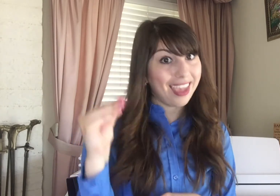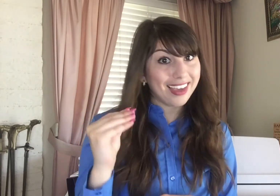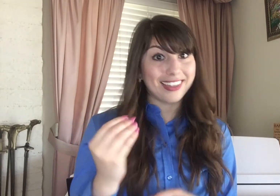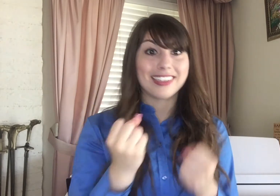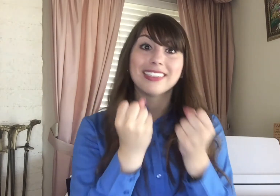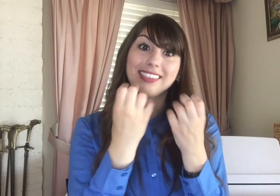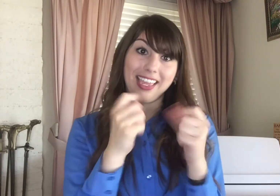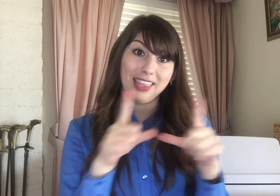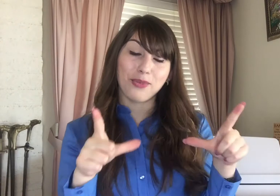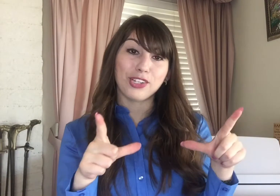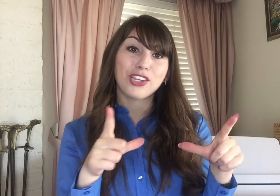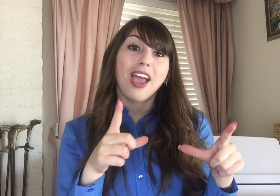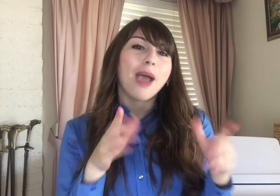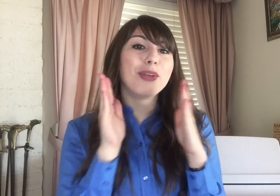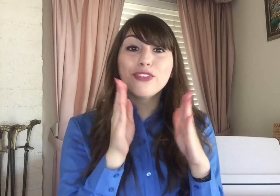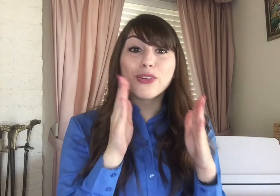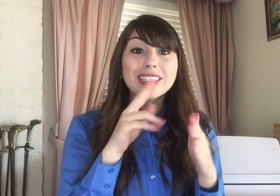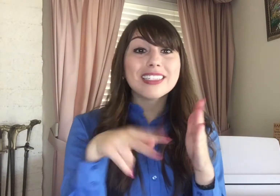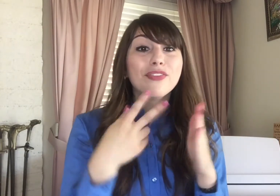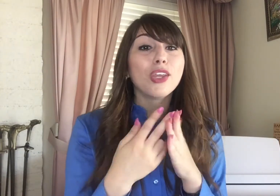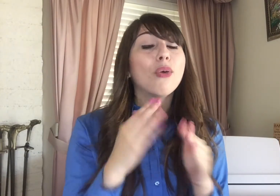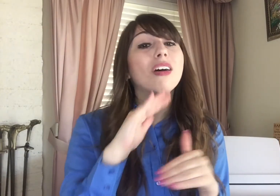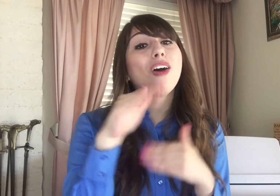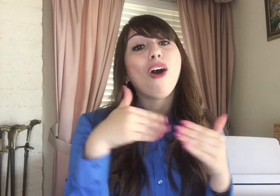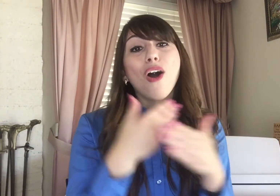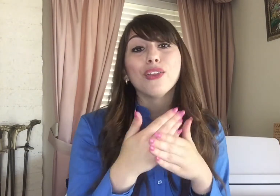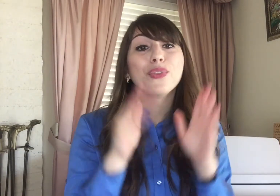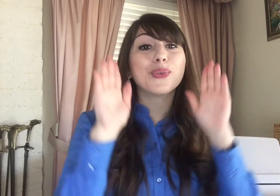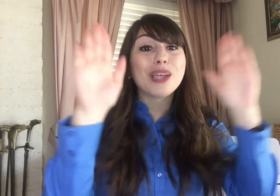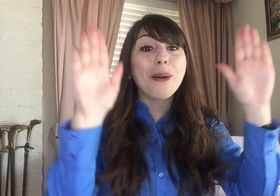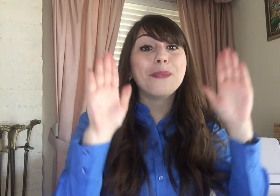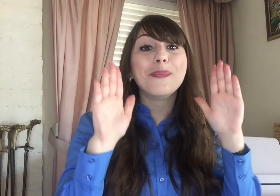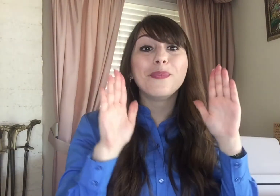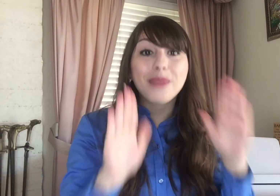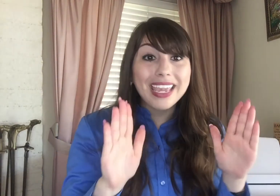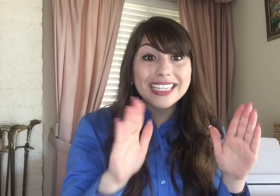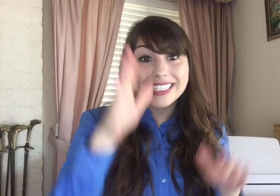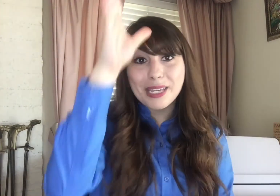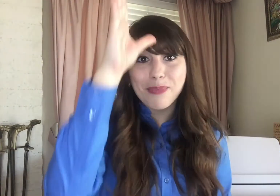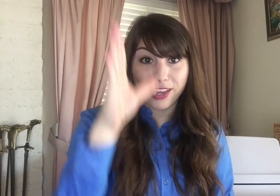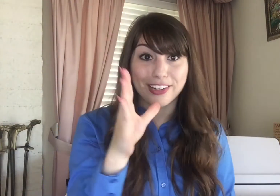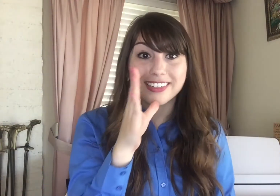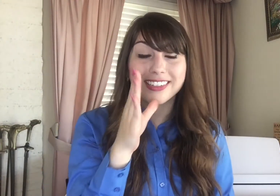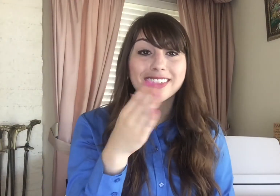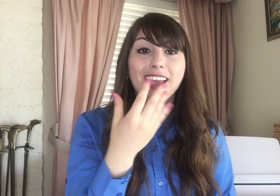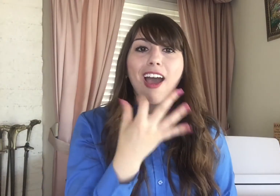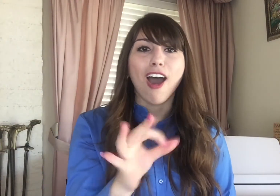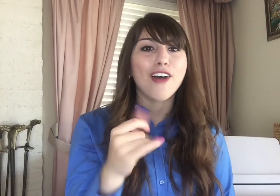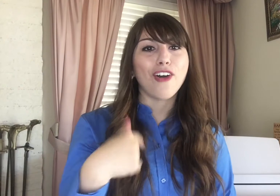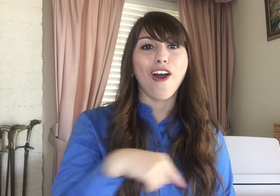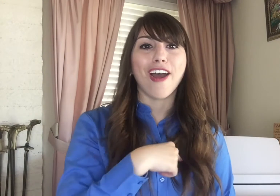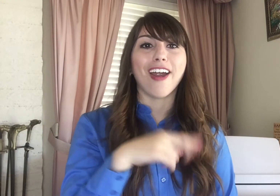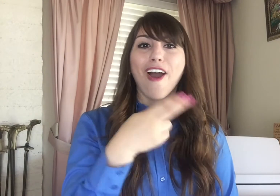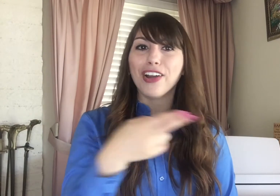sign language. I'm gonna focus this video on all of those amazing parents of our hard